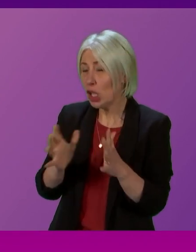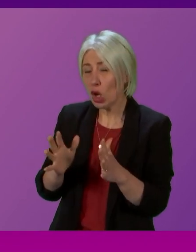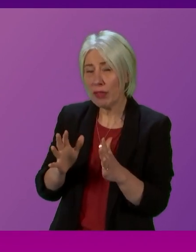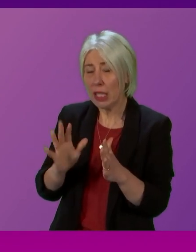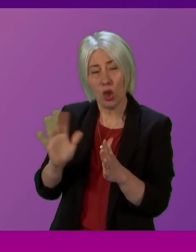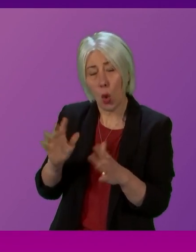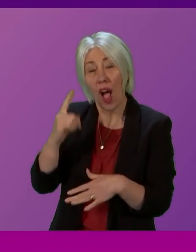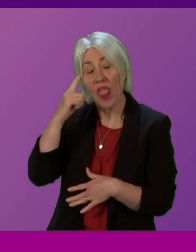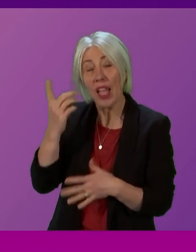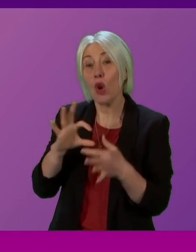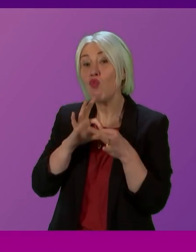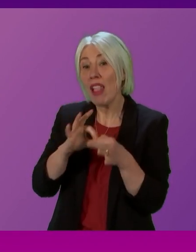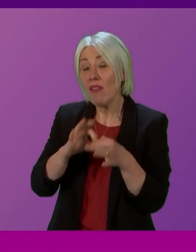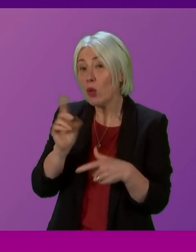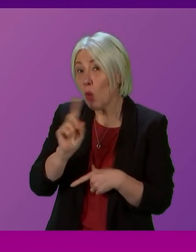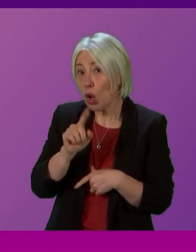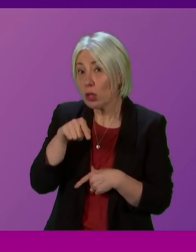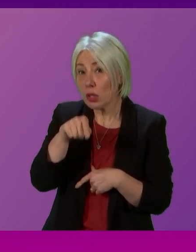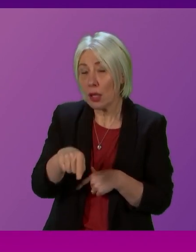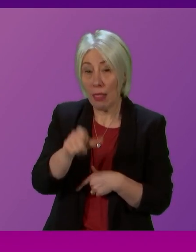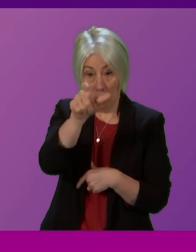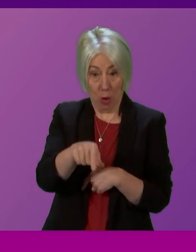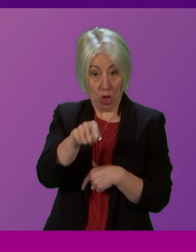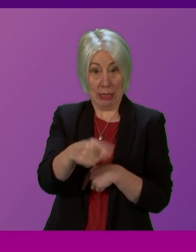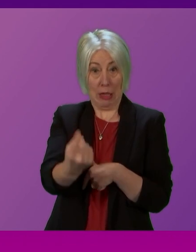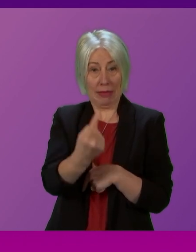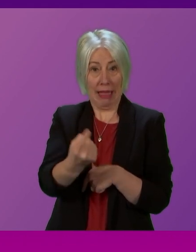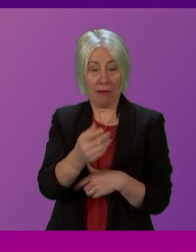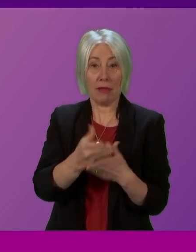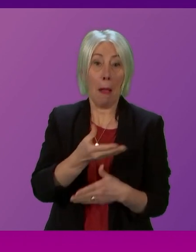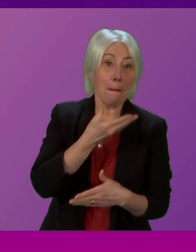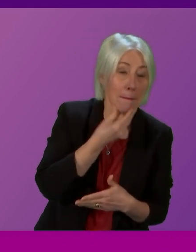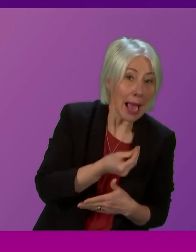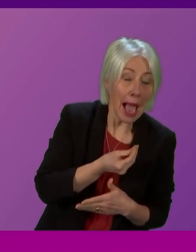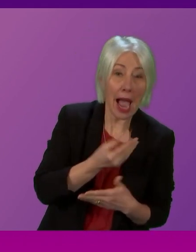What is relevant in this case is not whether the individual is a man or claims to be a